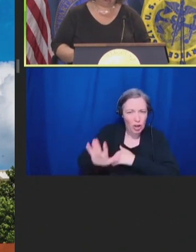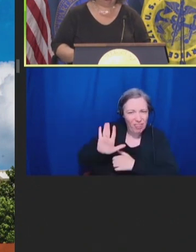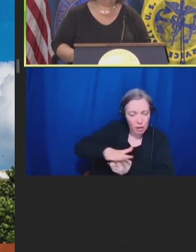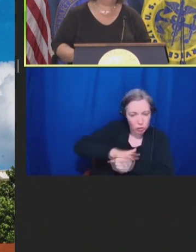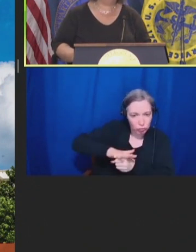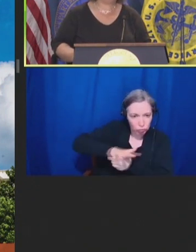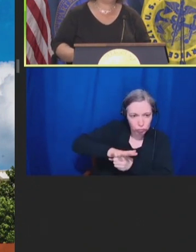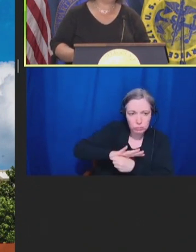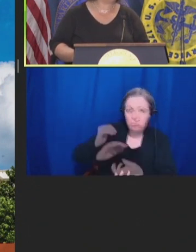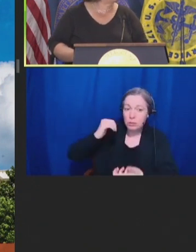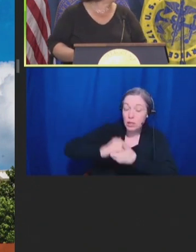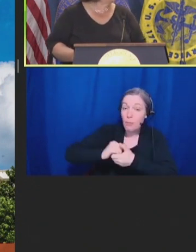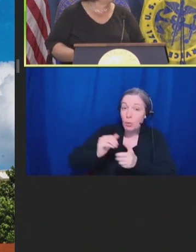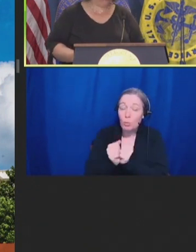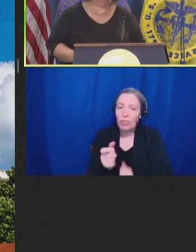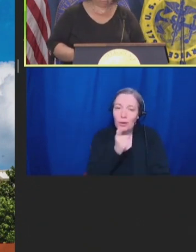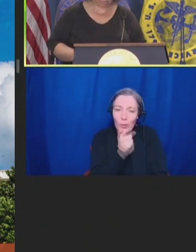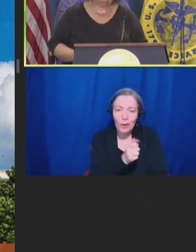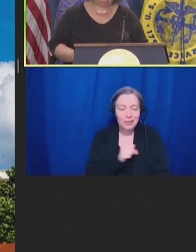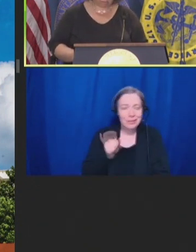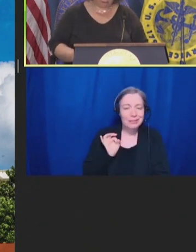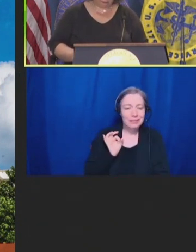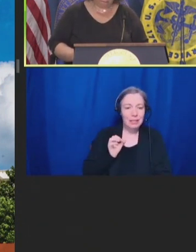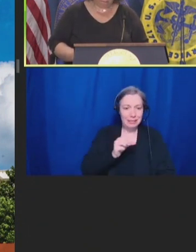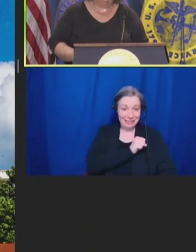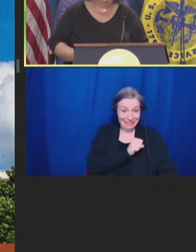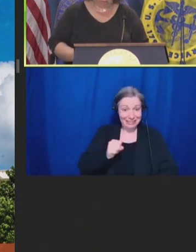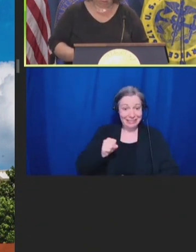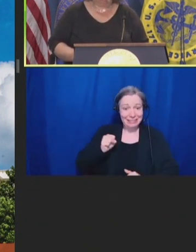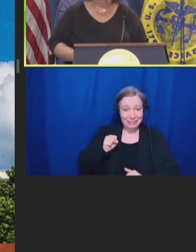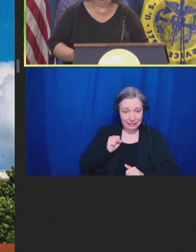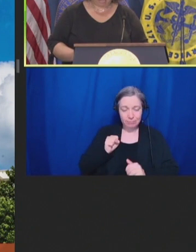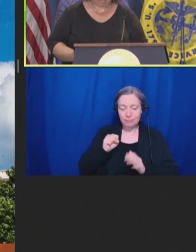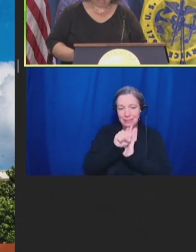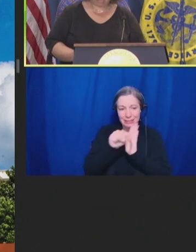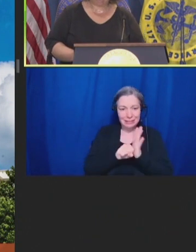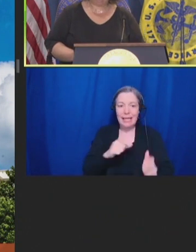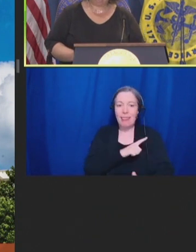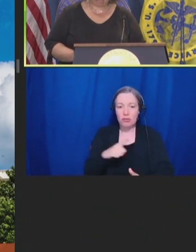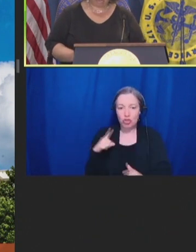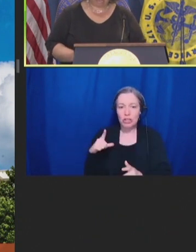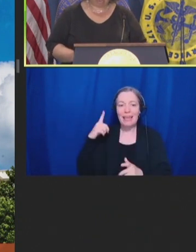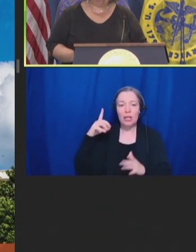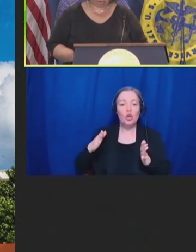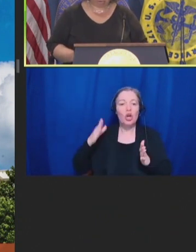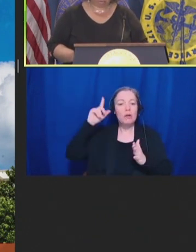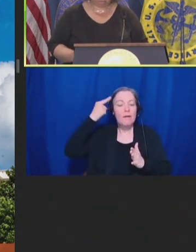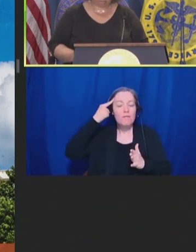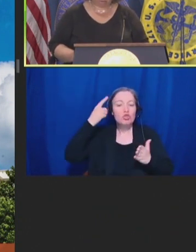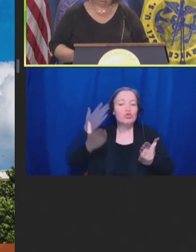and the other public health professionals. We assure excellence in state and territorial-based